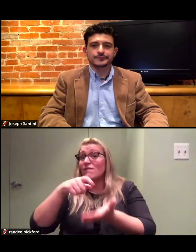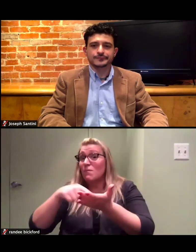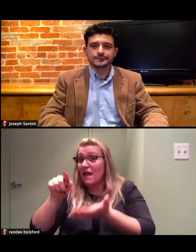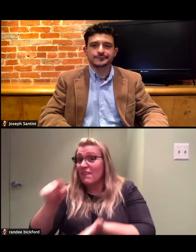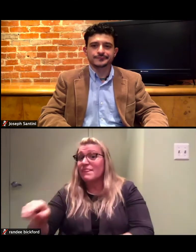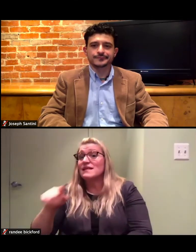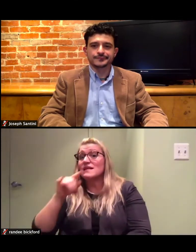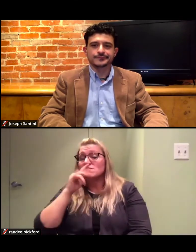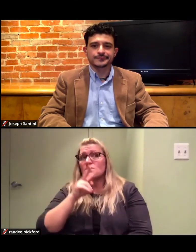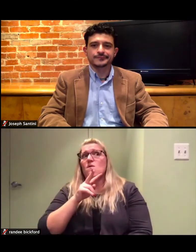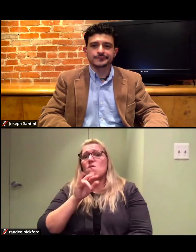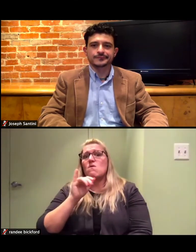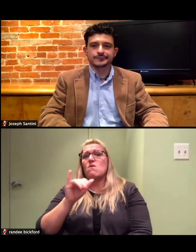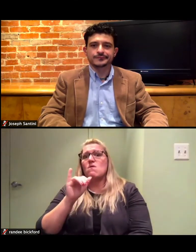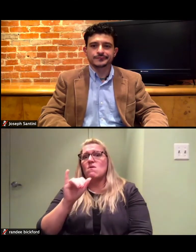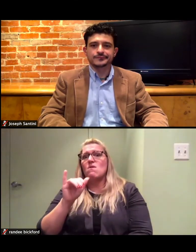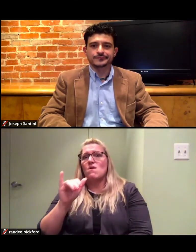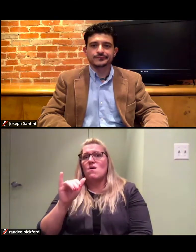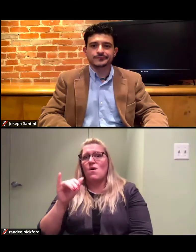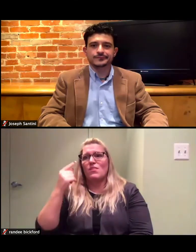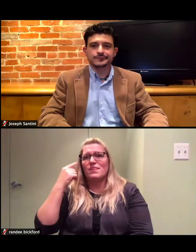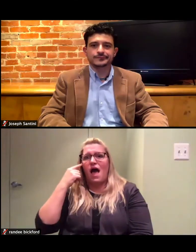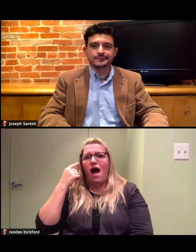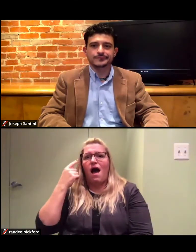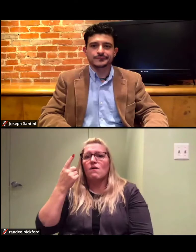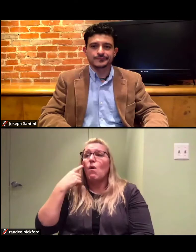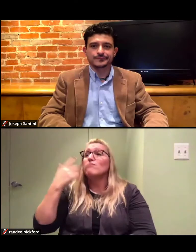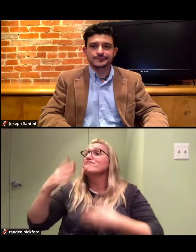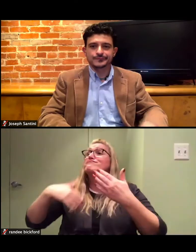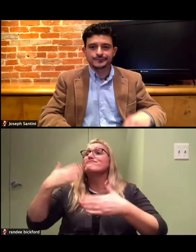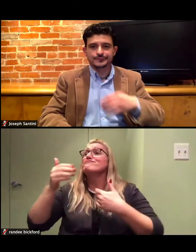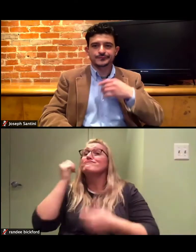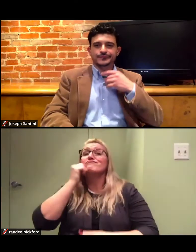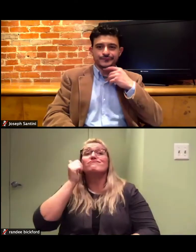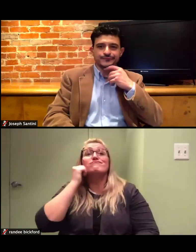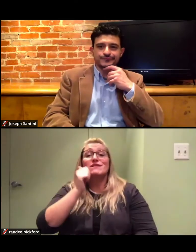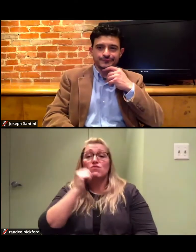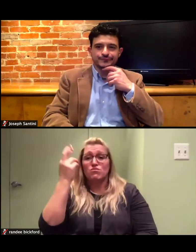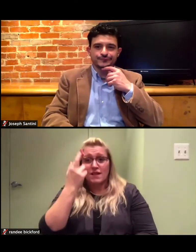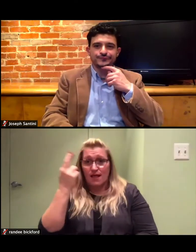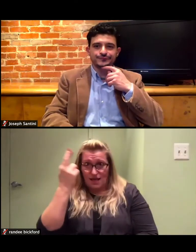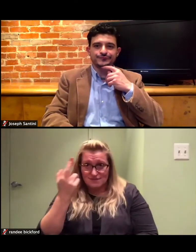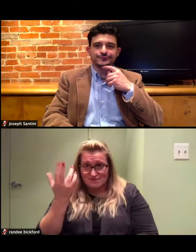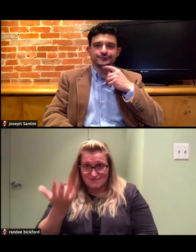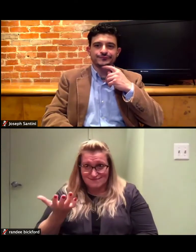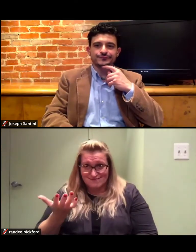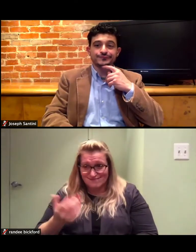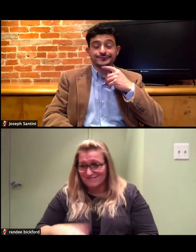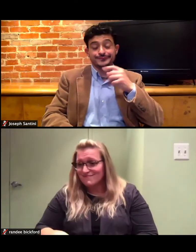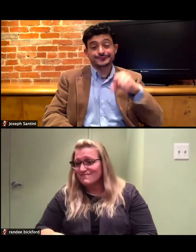I have to tell them what I paid for so that they can understand that I pay many different bills. That I'm not just walking through life every day.